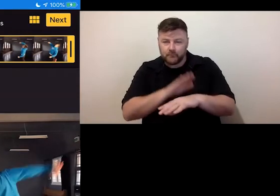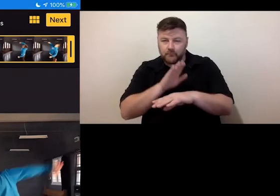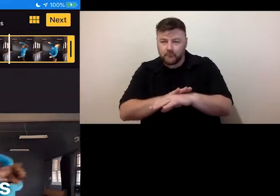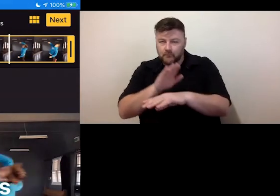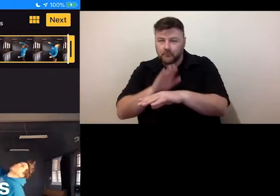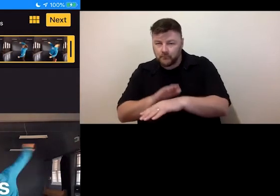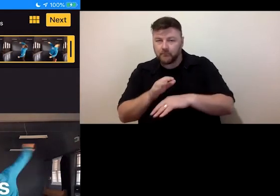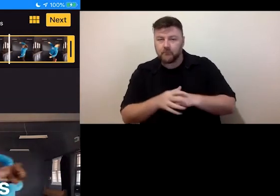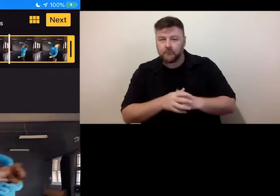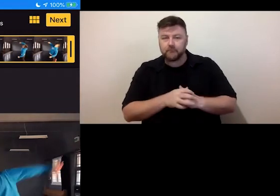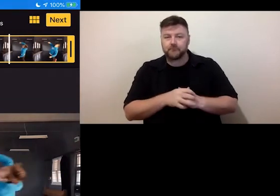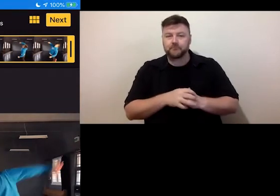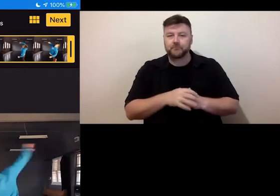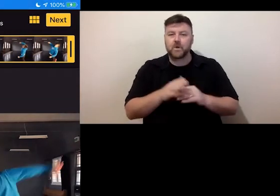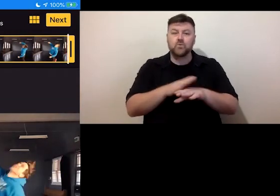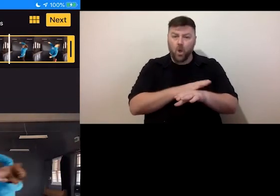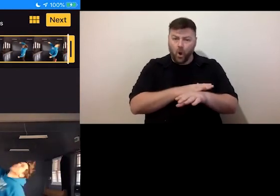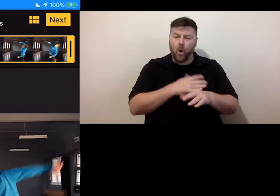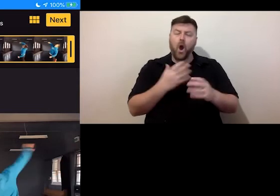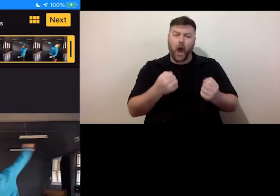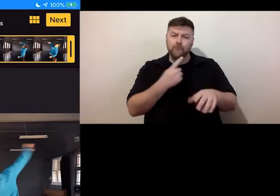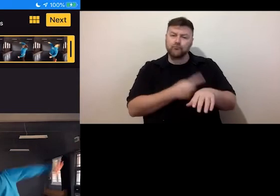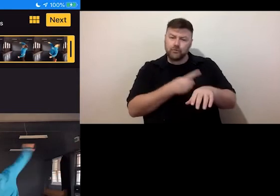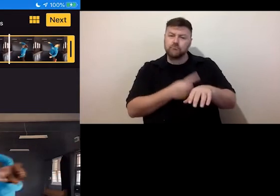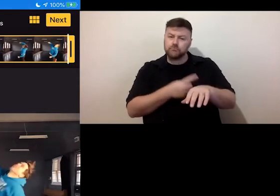If you slow it down a bit - little bit of looping rhythm.